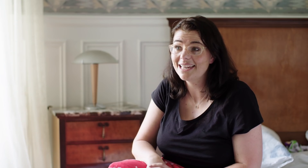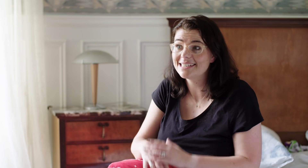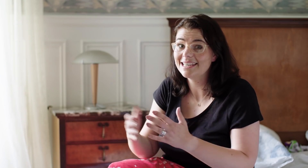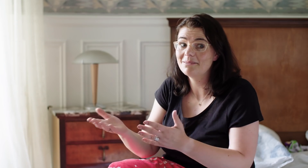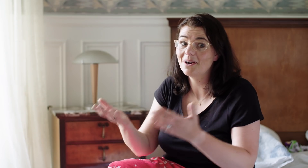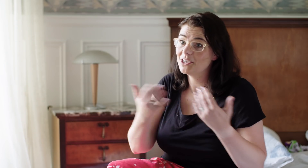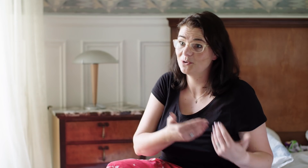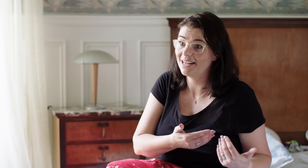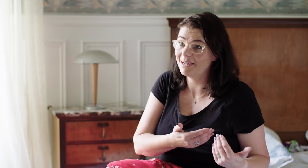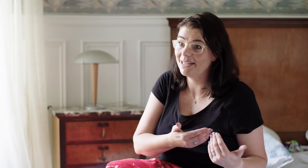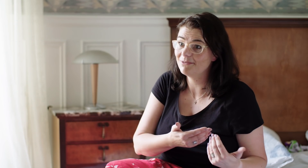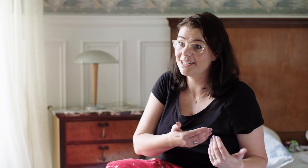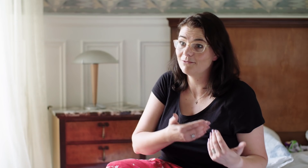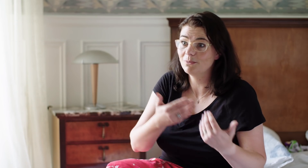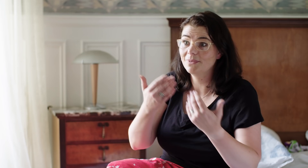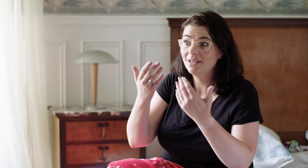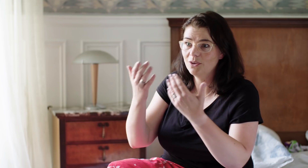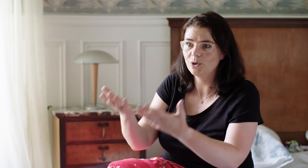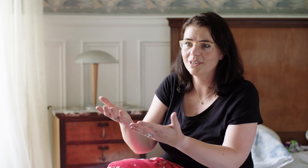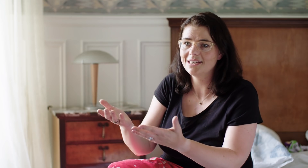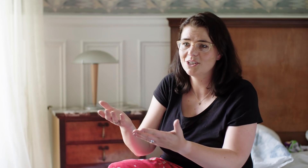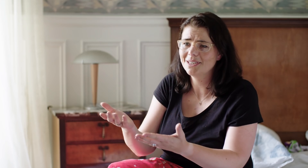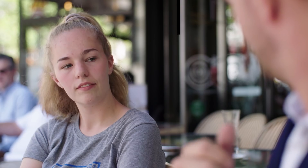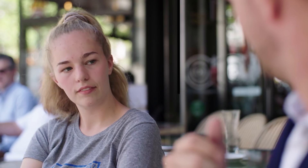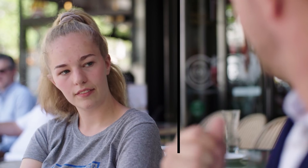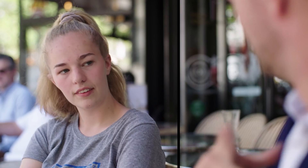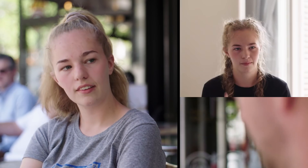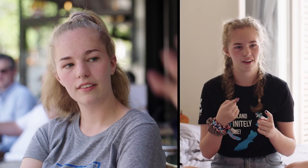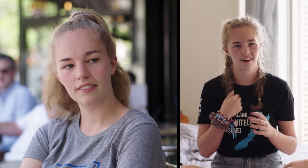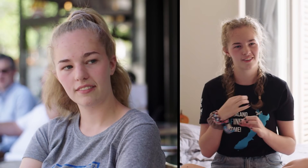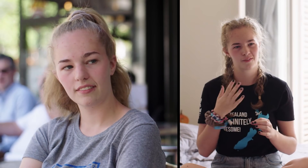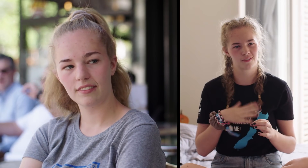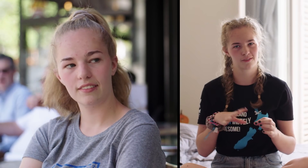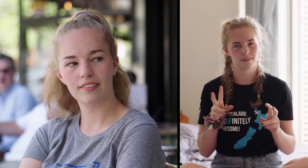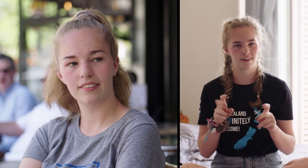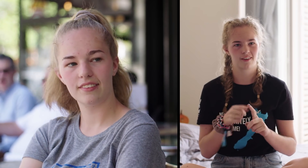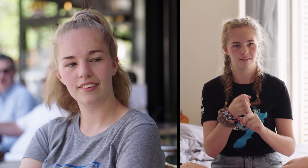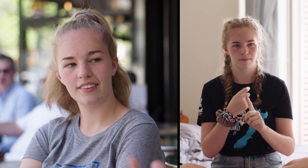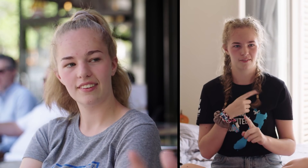and to see that my children are now benefiting from the work that he's doing.